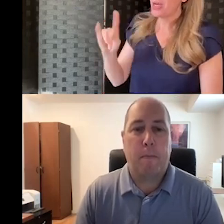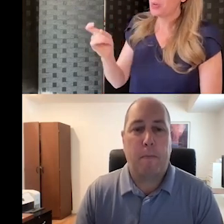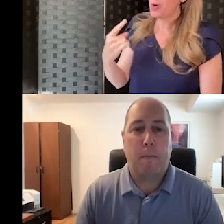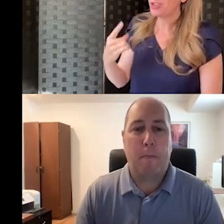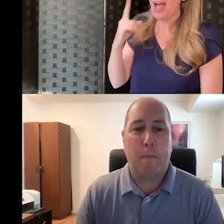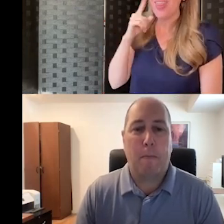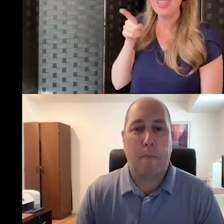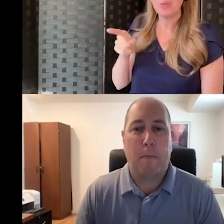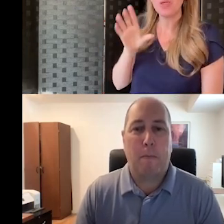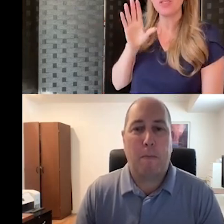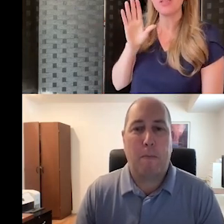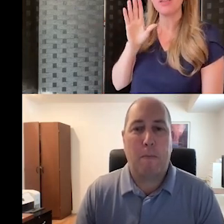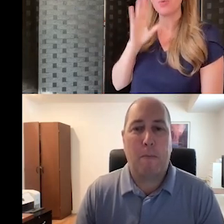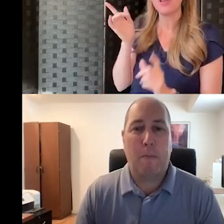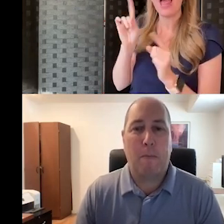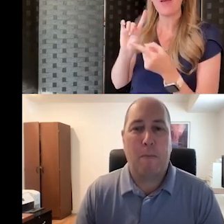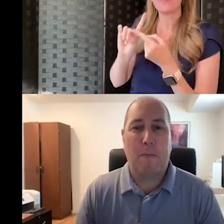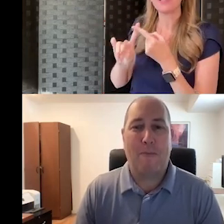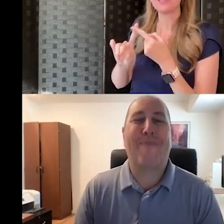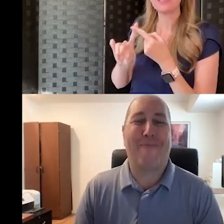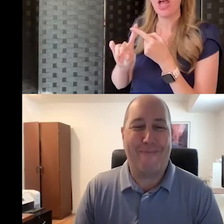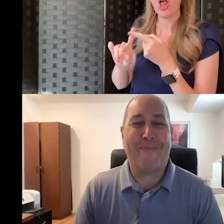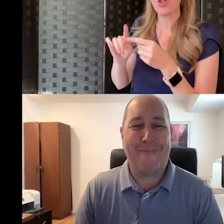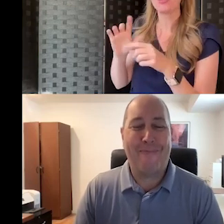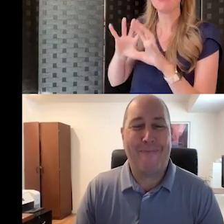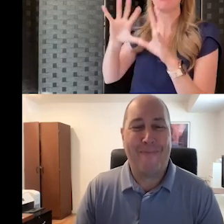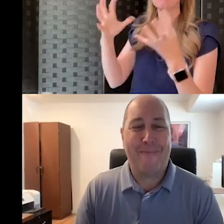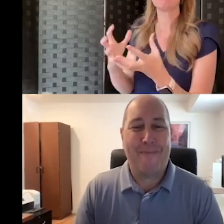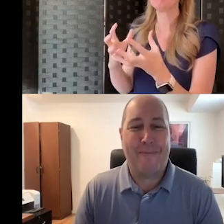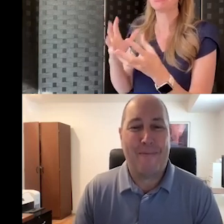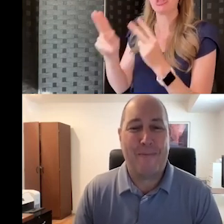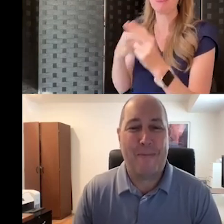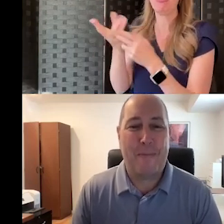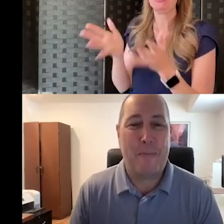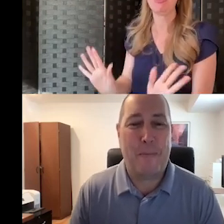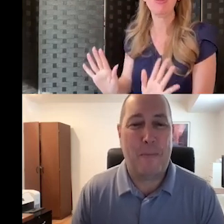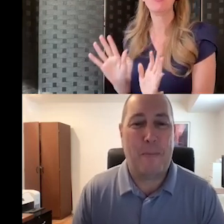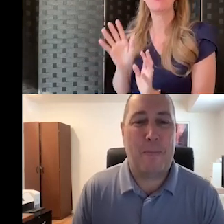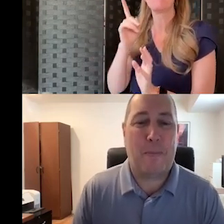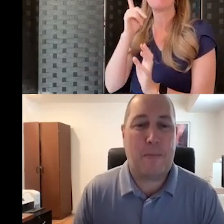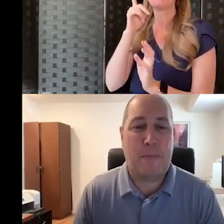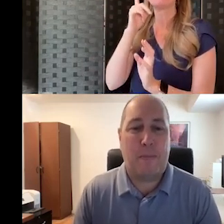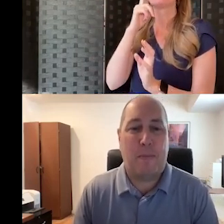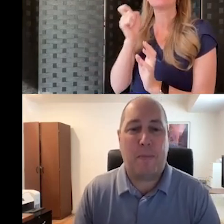question will happen until the heat out of the universe. It comes down to the context.